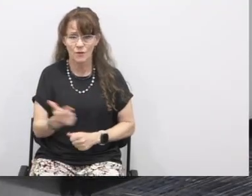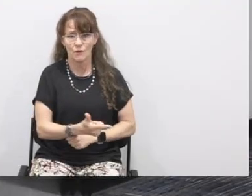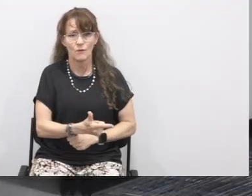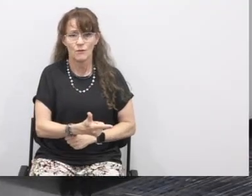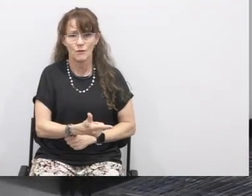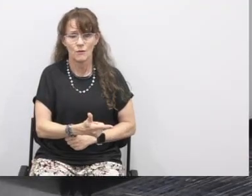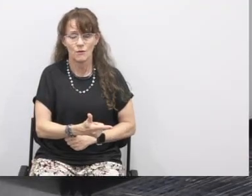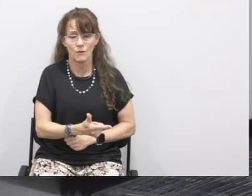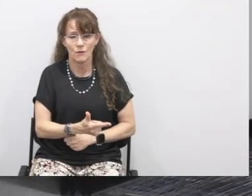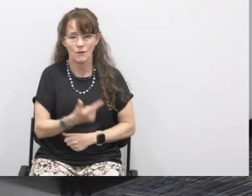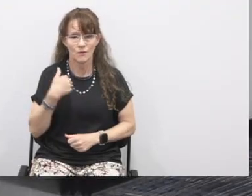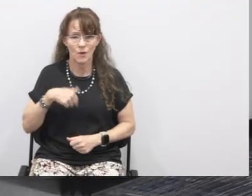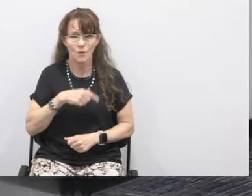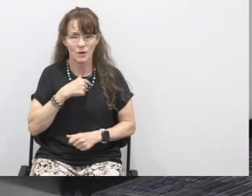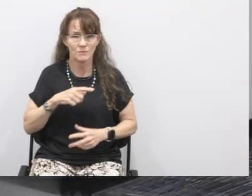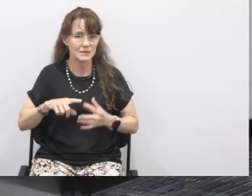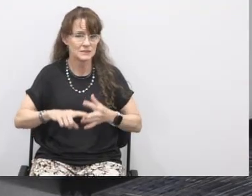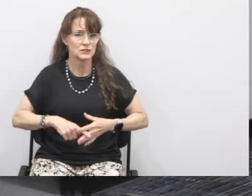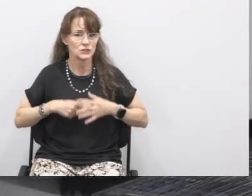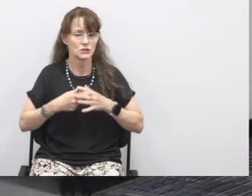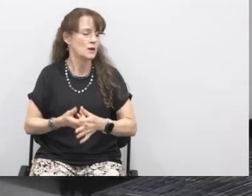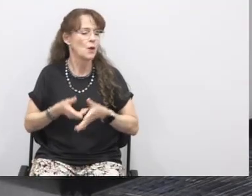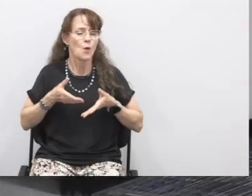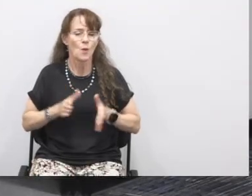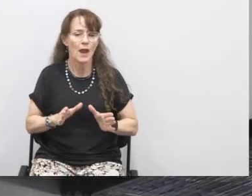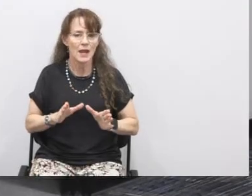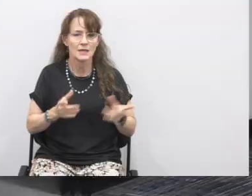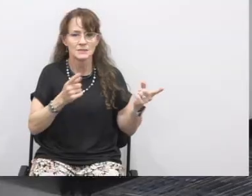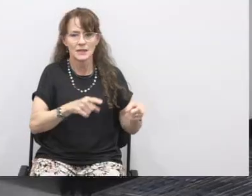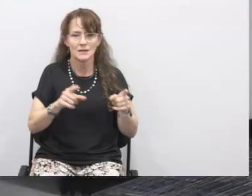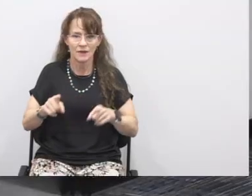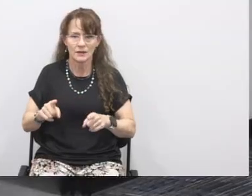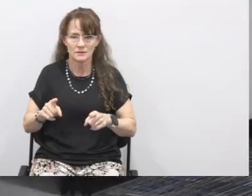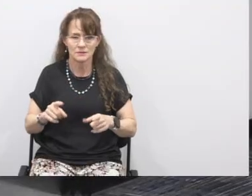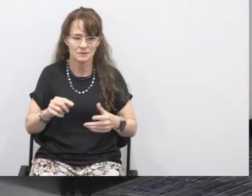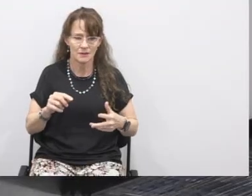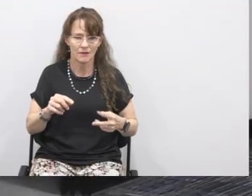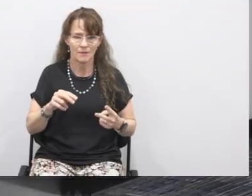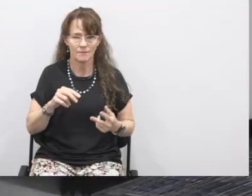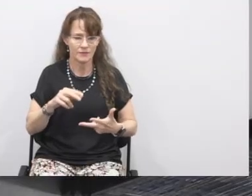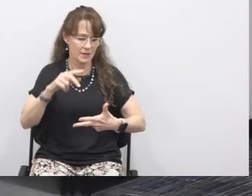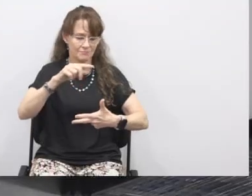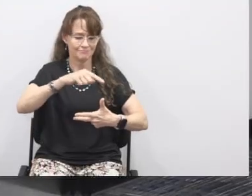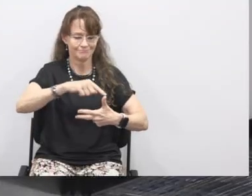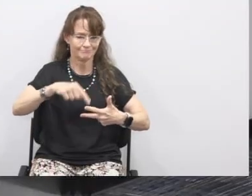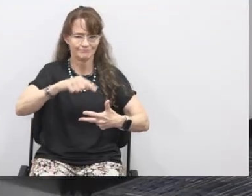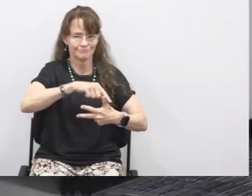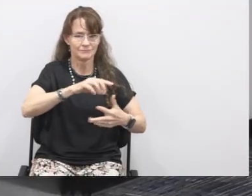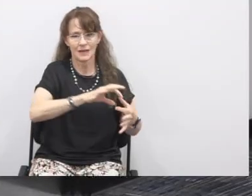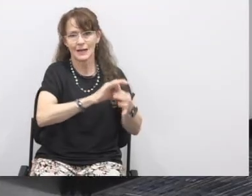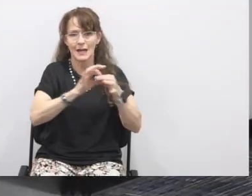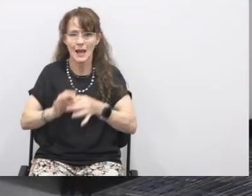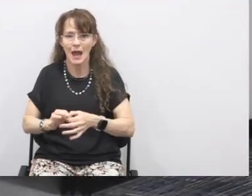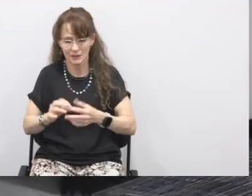We have been prototyping ways and events to get upperclassmen connected to underclassmen and getting feedback. We had an inaugural event.